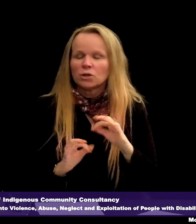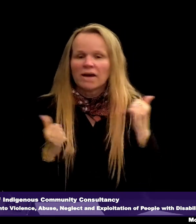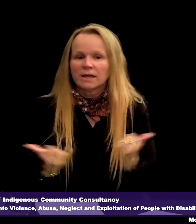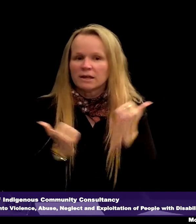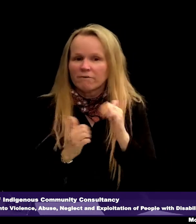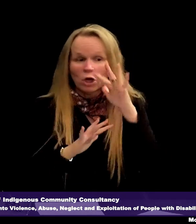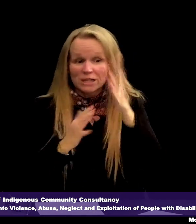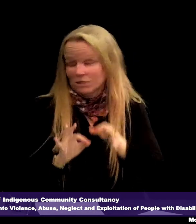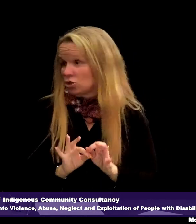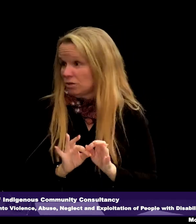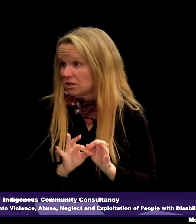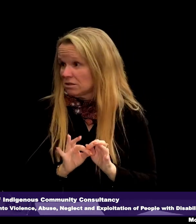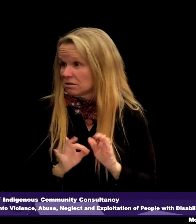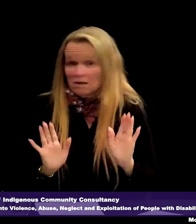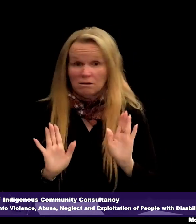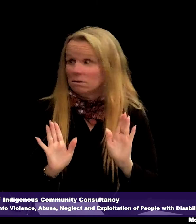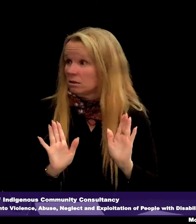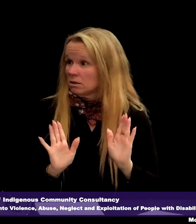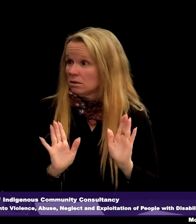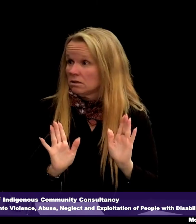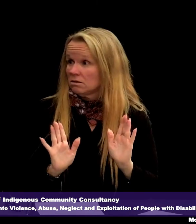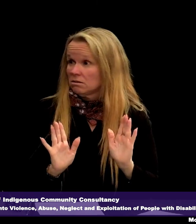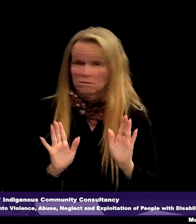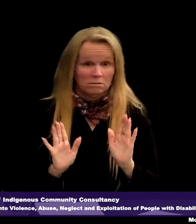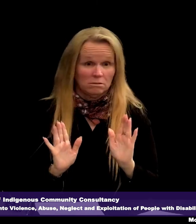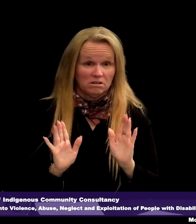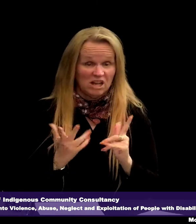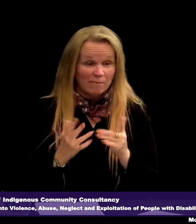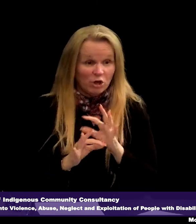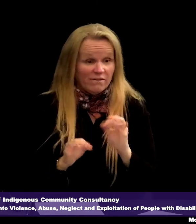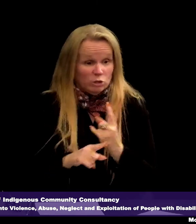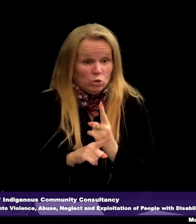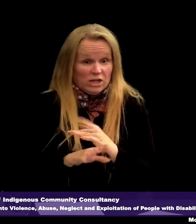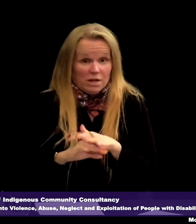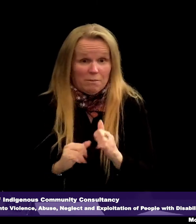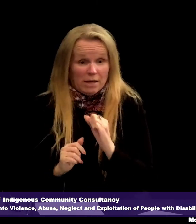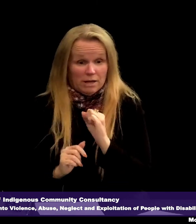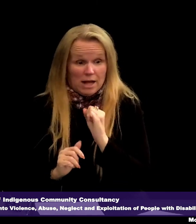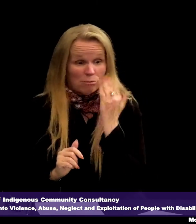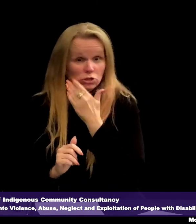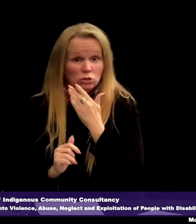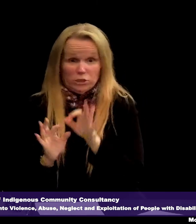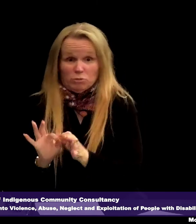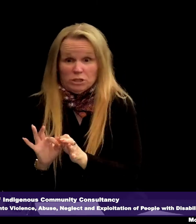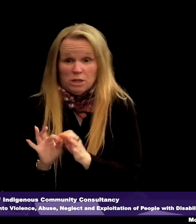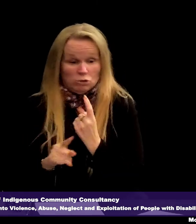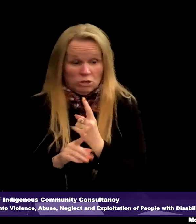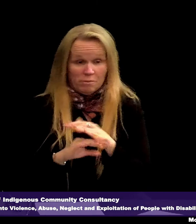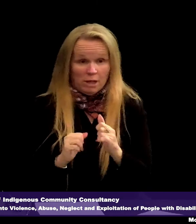difficult - because we don't have sufficient Auslan interpreters in the country; it's as simple as that. We simply don't. I'm not talking about Aboriginal interpreters.